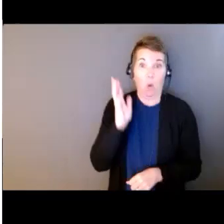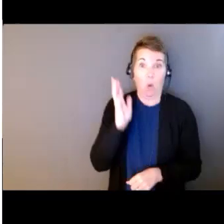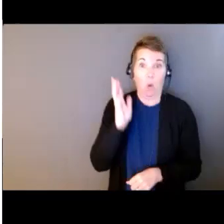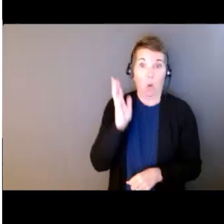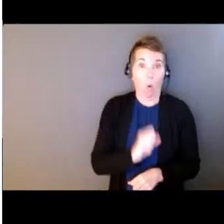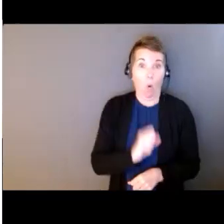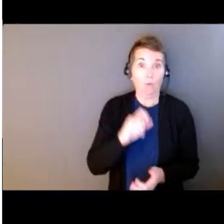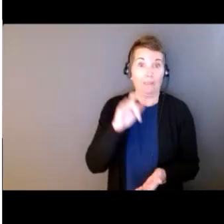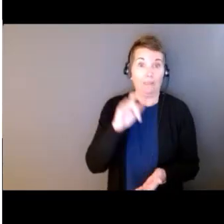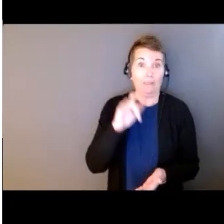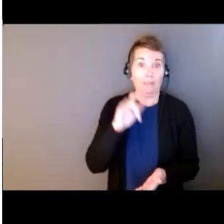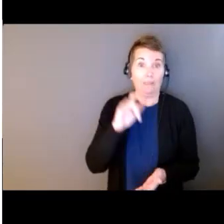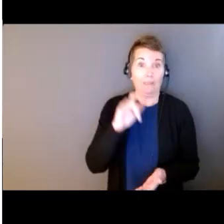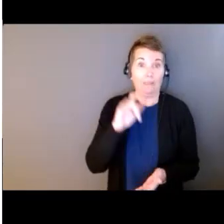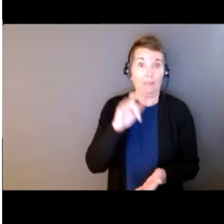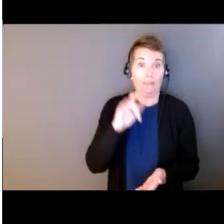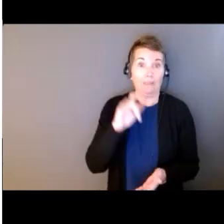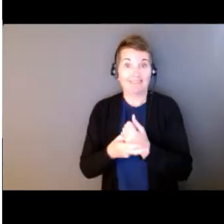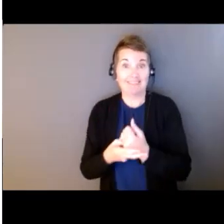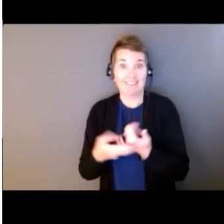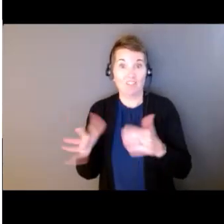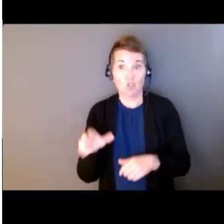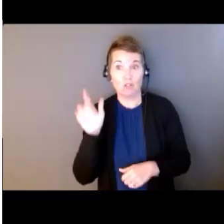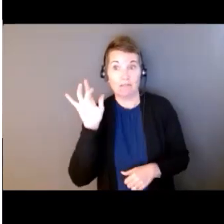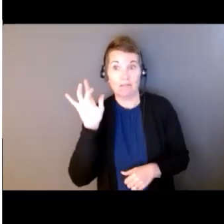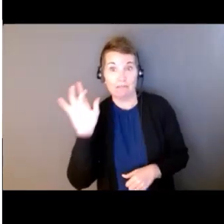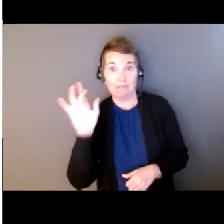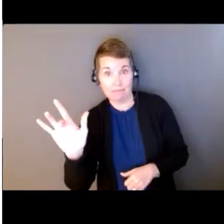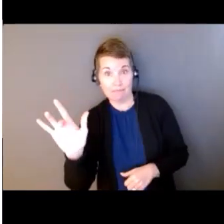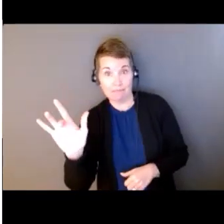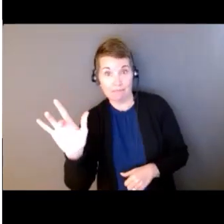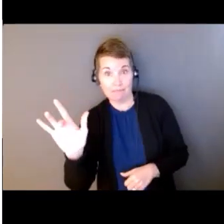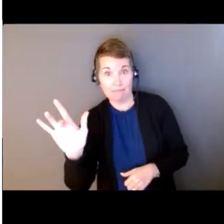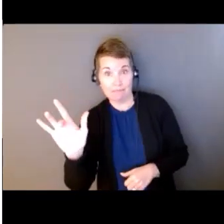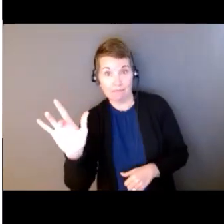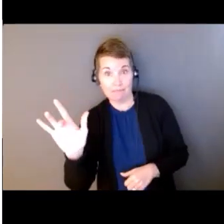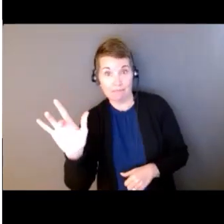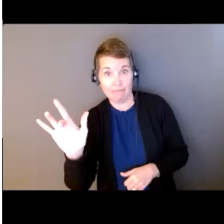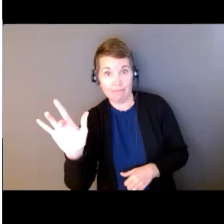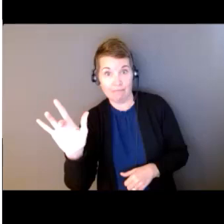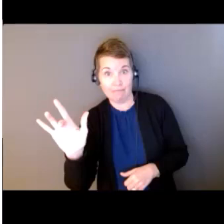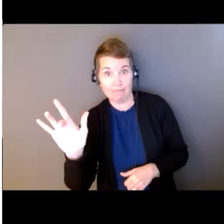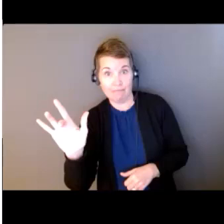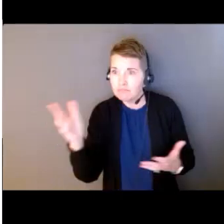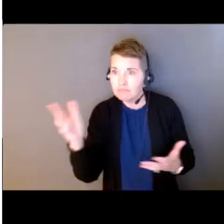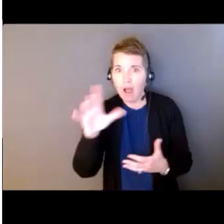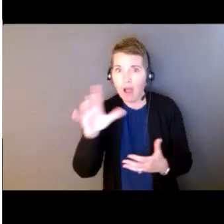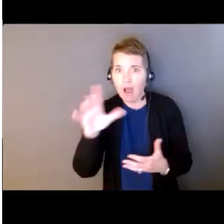or the button that used to be on our website is not there, it is a new site.